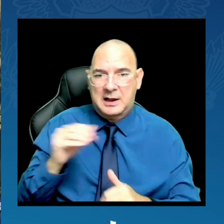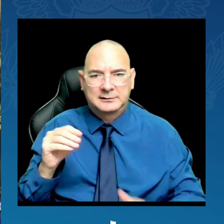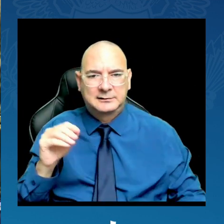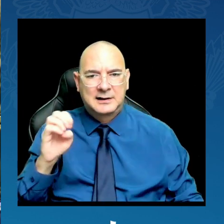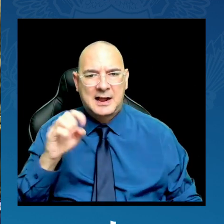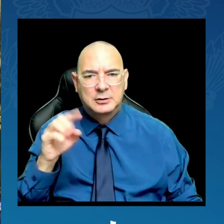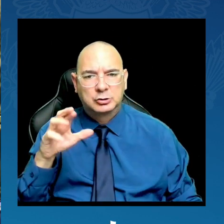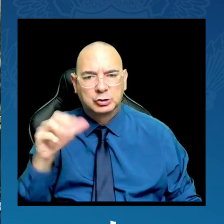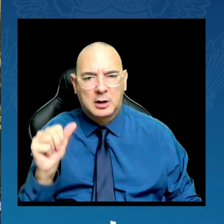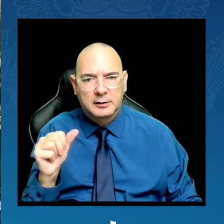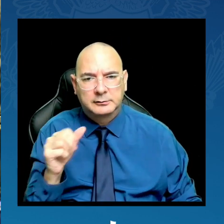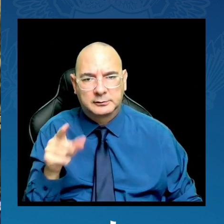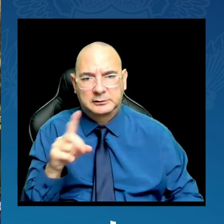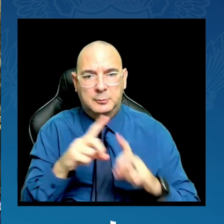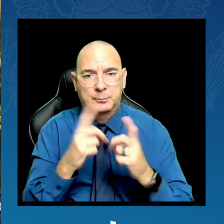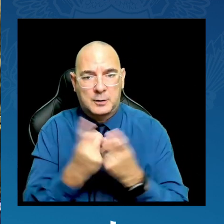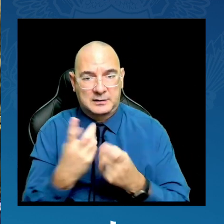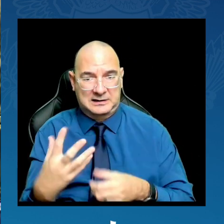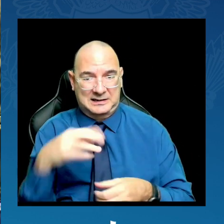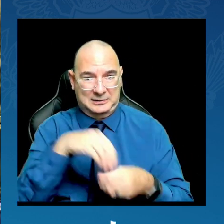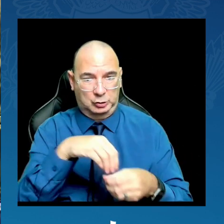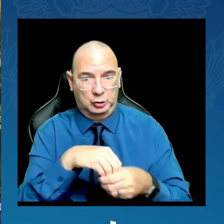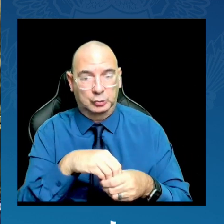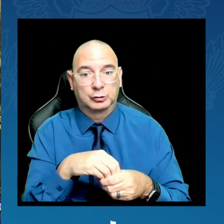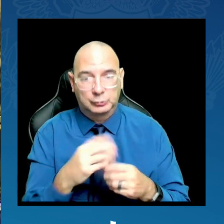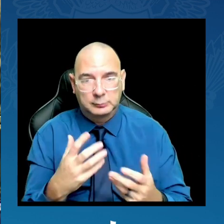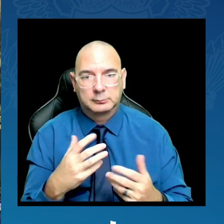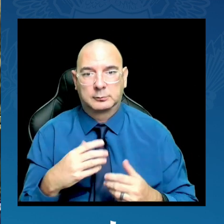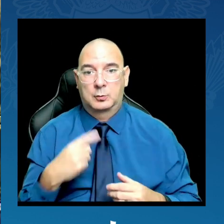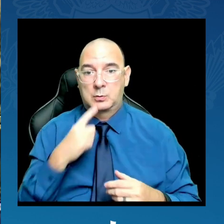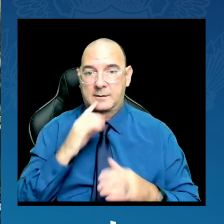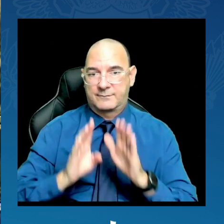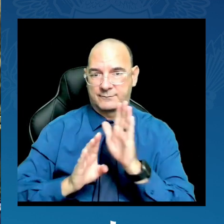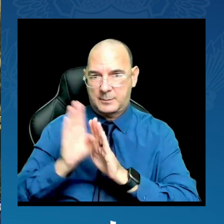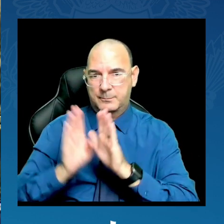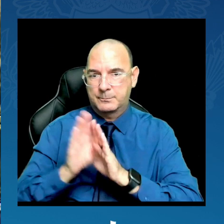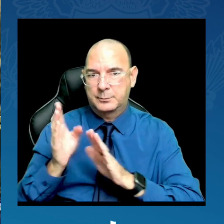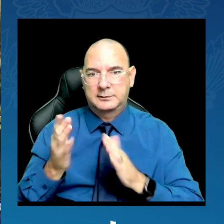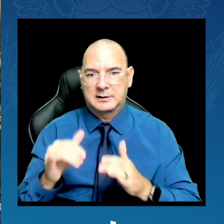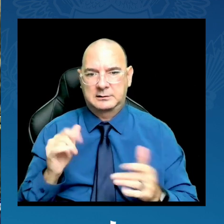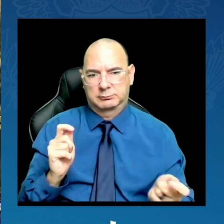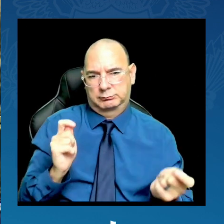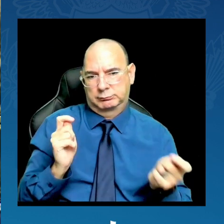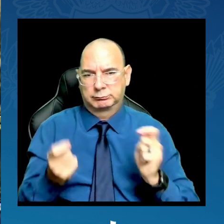and adaptation or camera portal. The tool will help Americans assess their local exposure